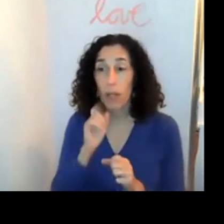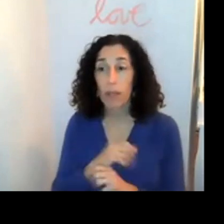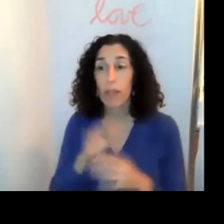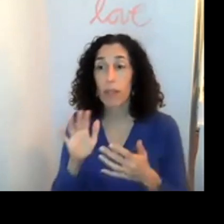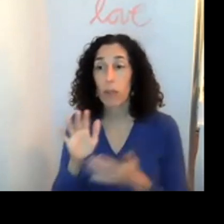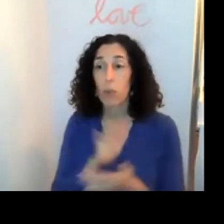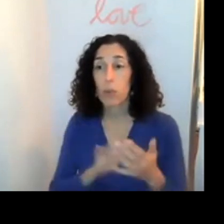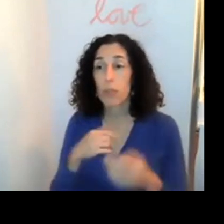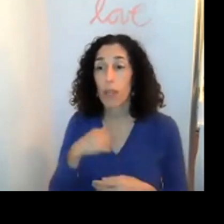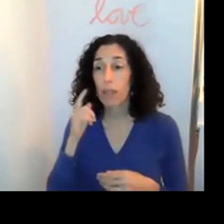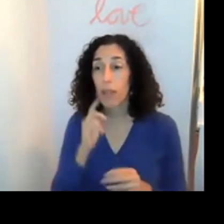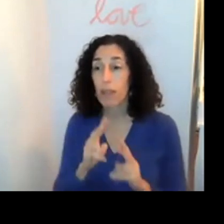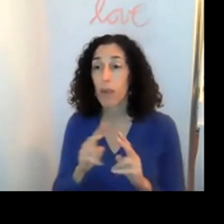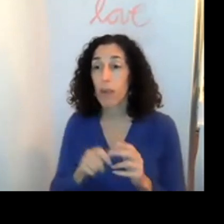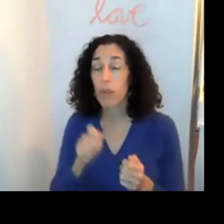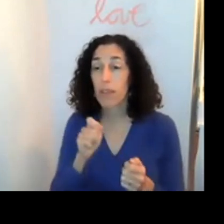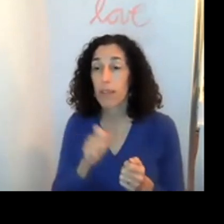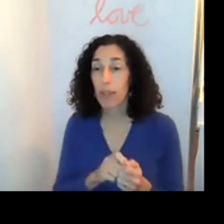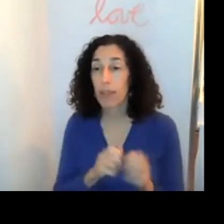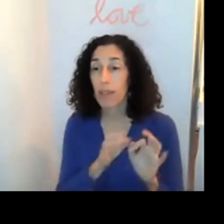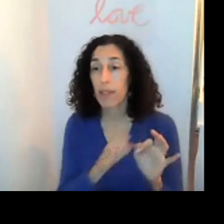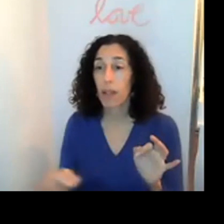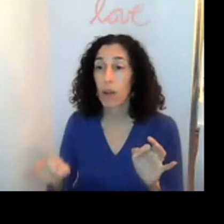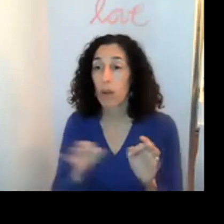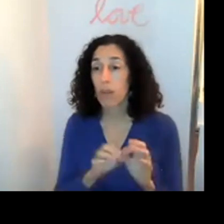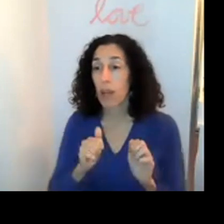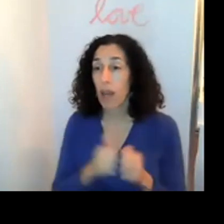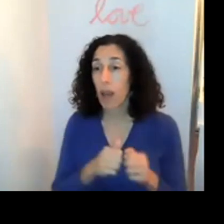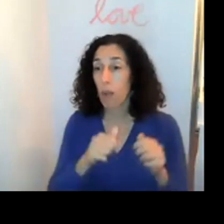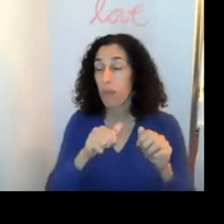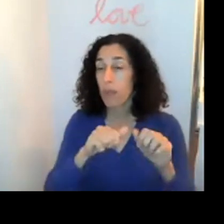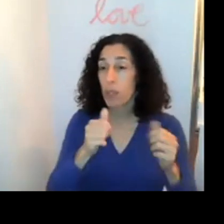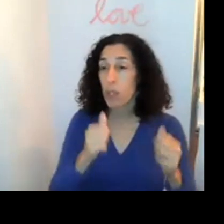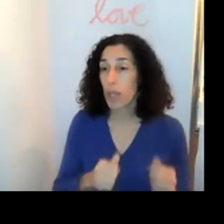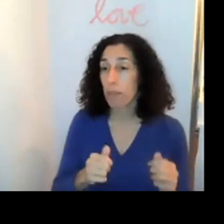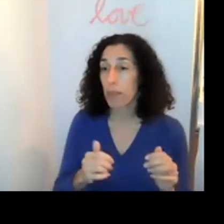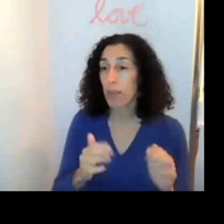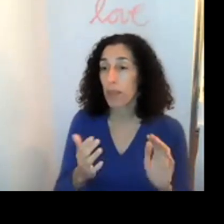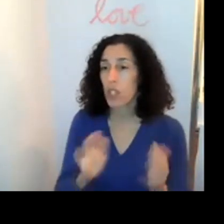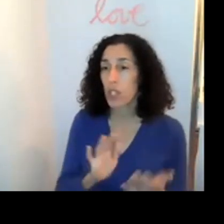of the hallway to send to someone to show them how creepy this hallway was and the AI